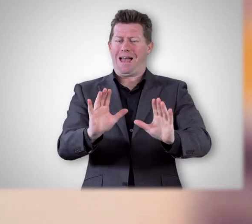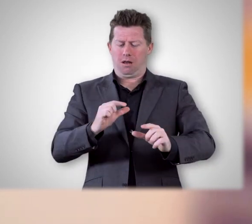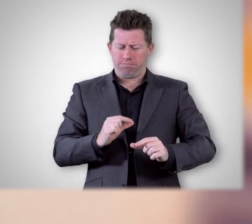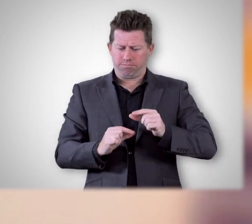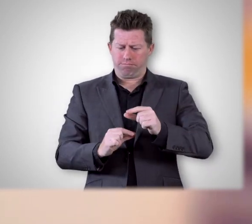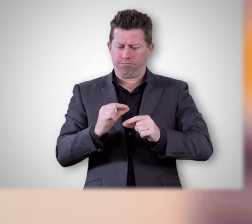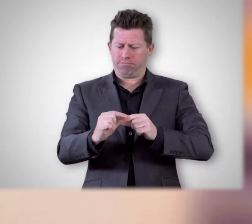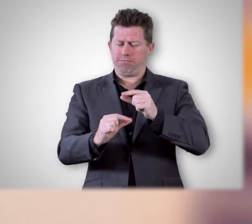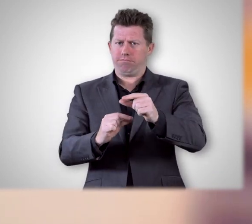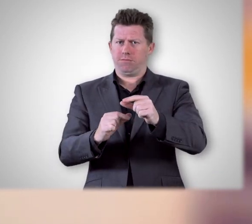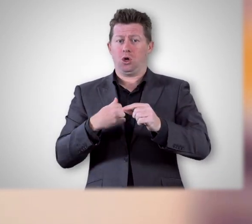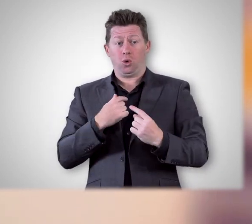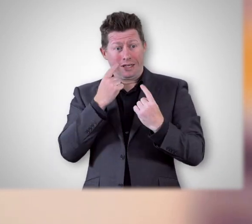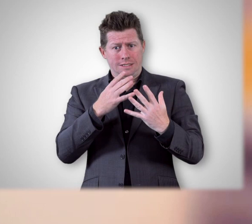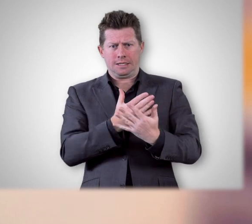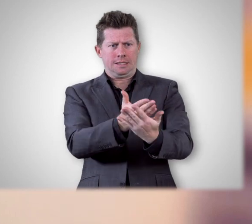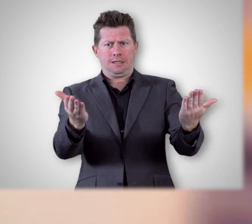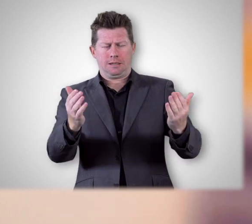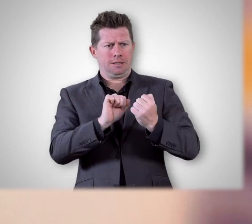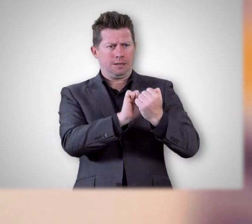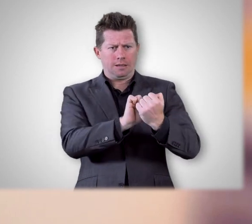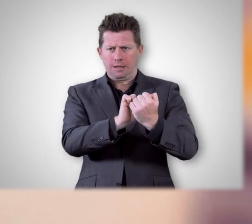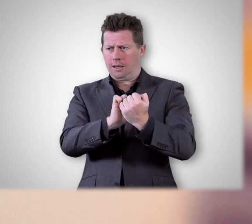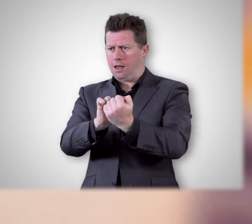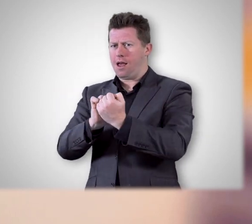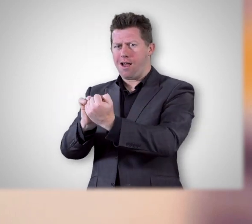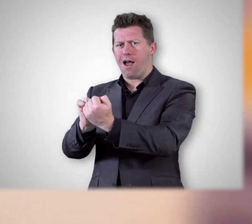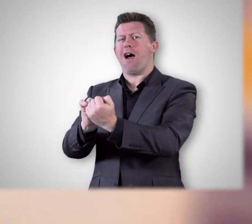We found through collaboration across the institute that we could play to all our